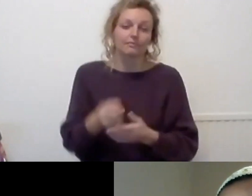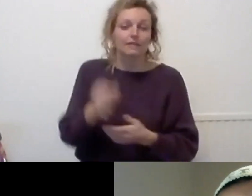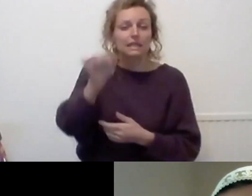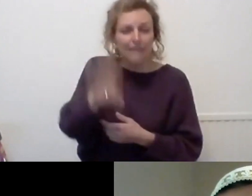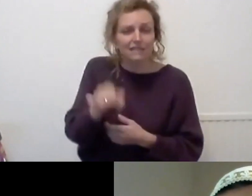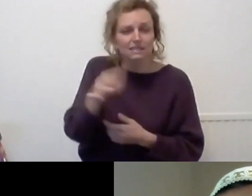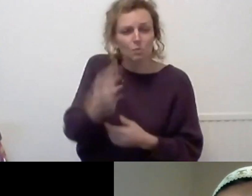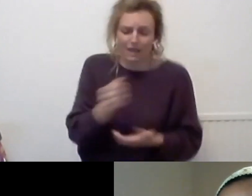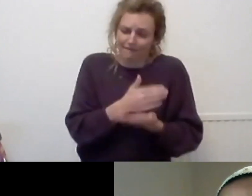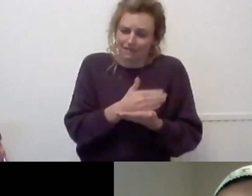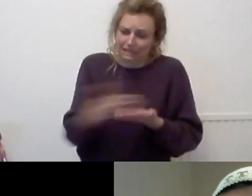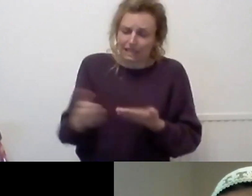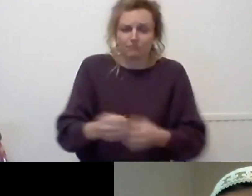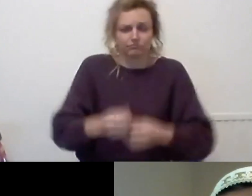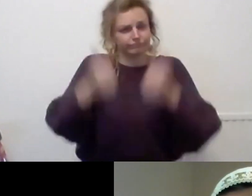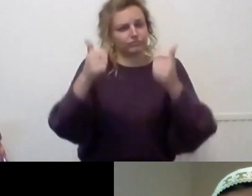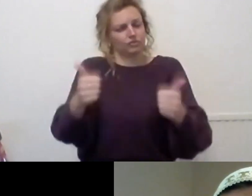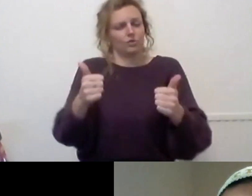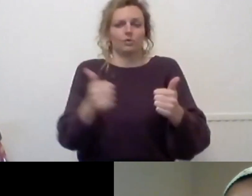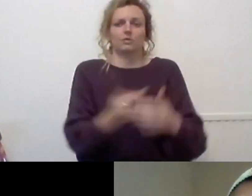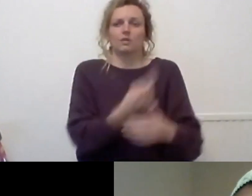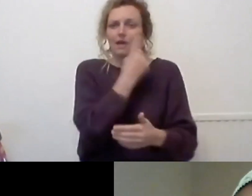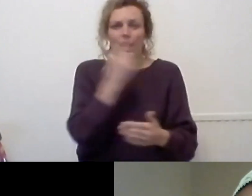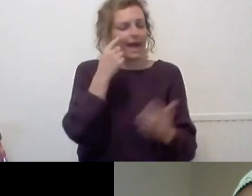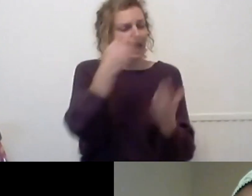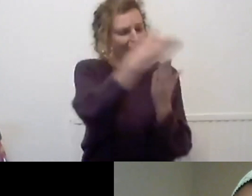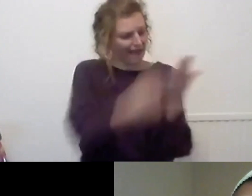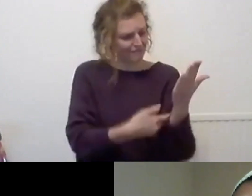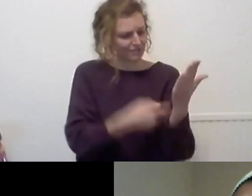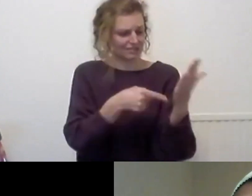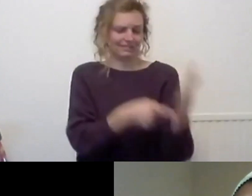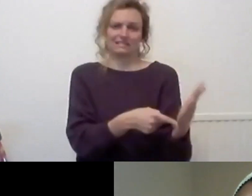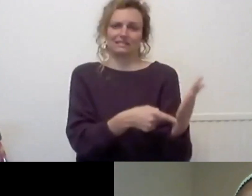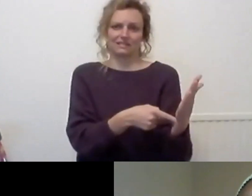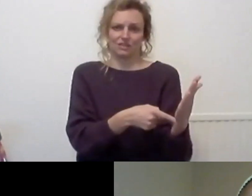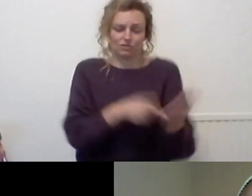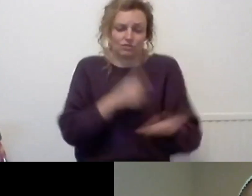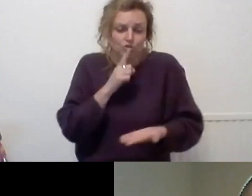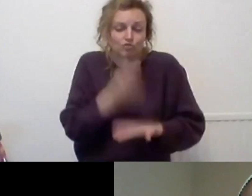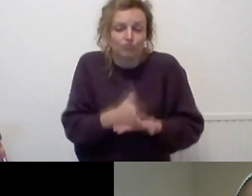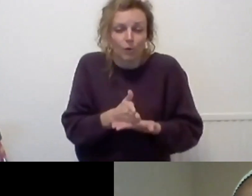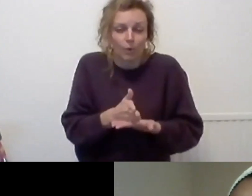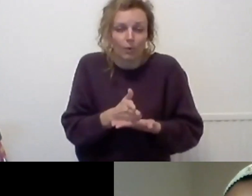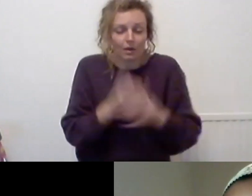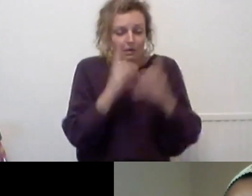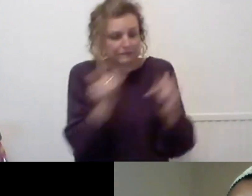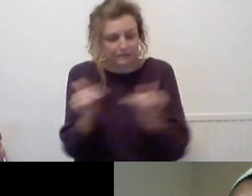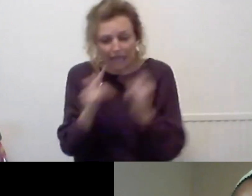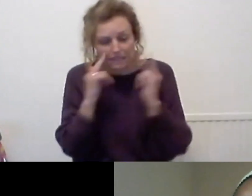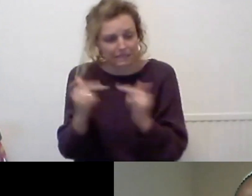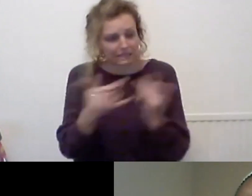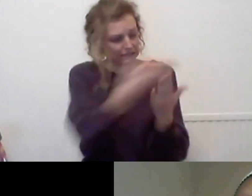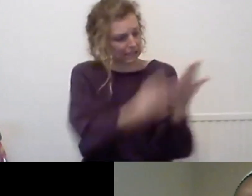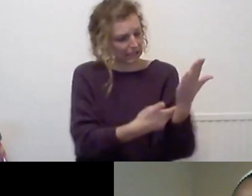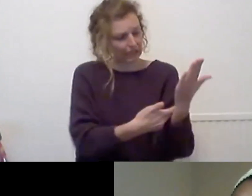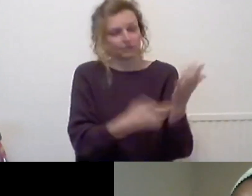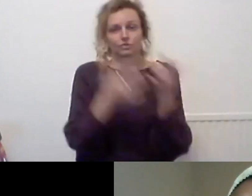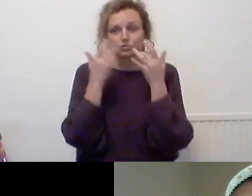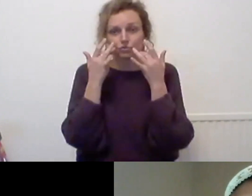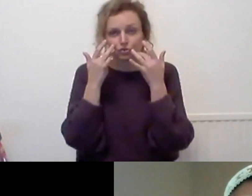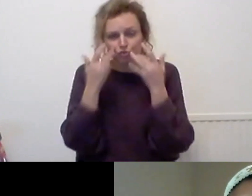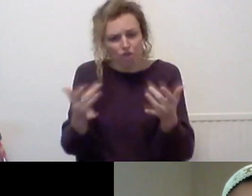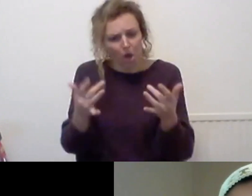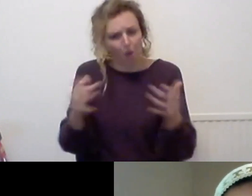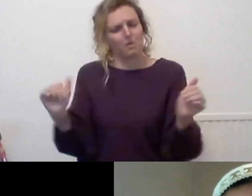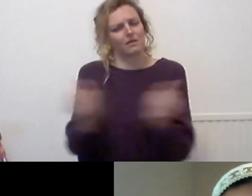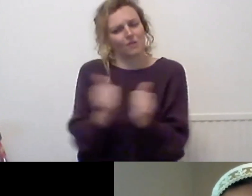clinically radiologically blood borne tests to absolutely confirm that they have COVID-19.